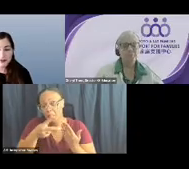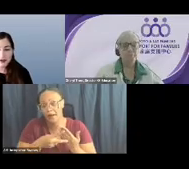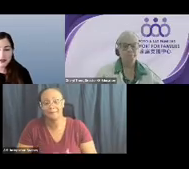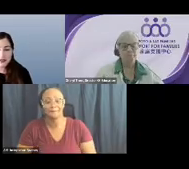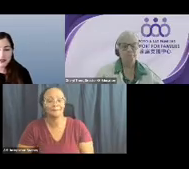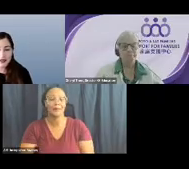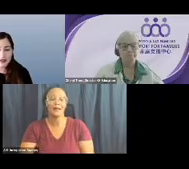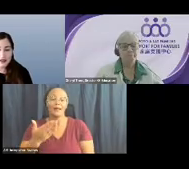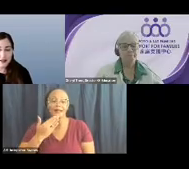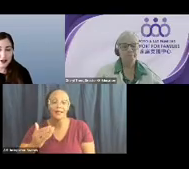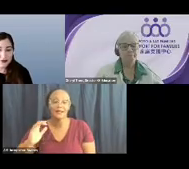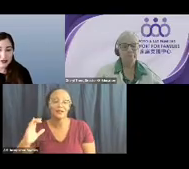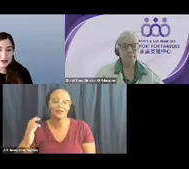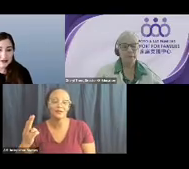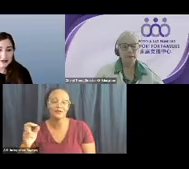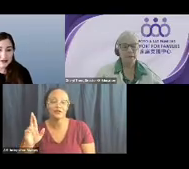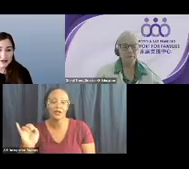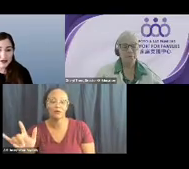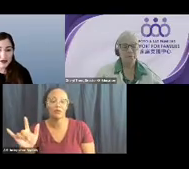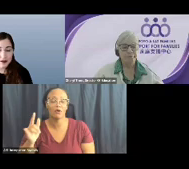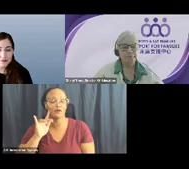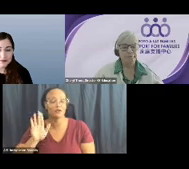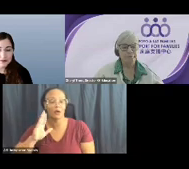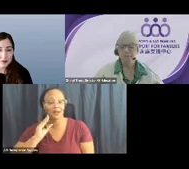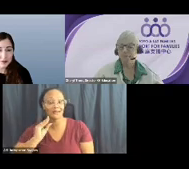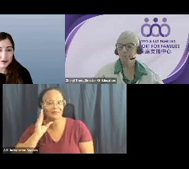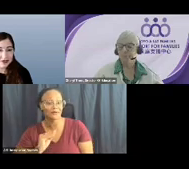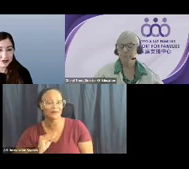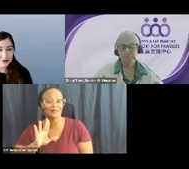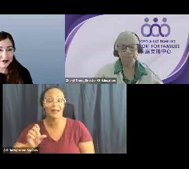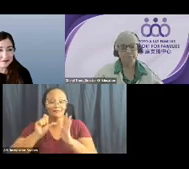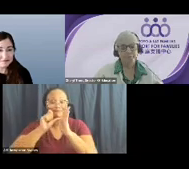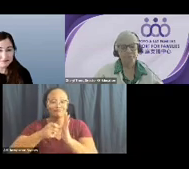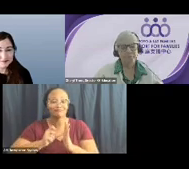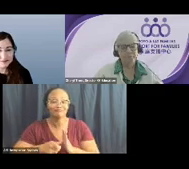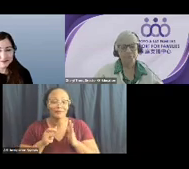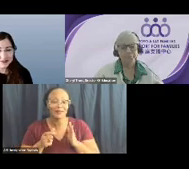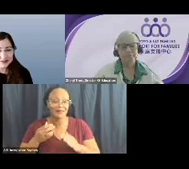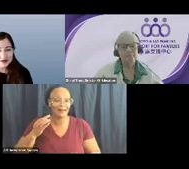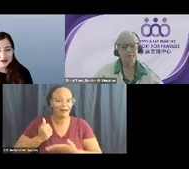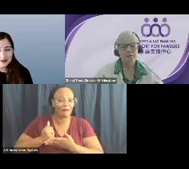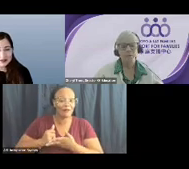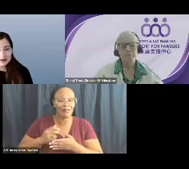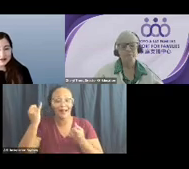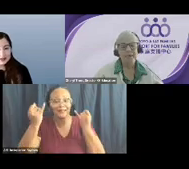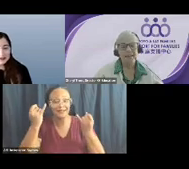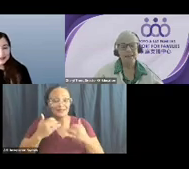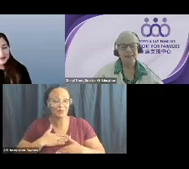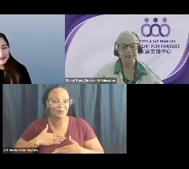for your experience and highlighting the helpful ideas and um, we appreciate your time. No problem.